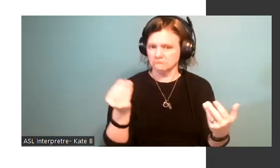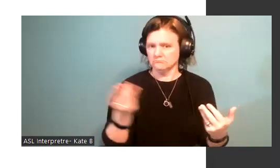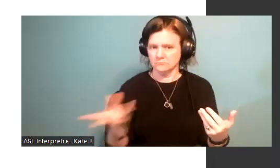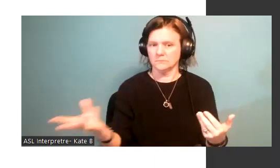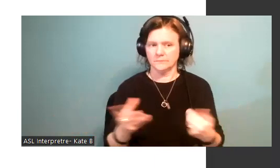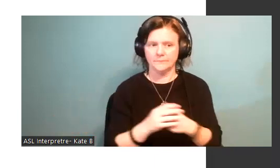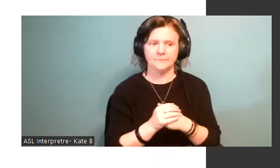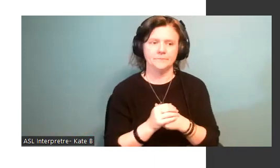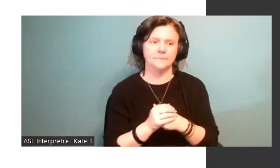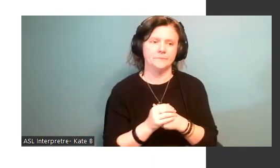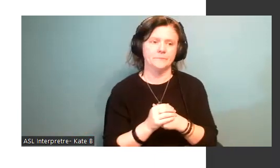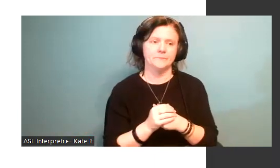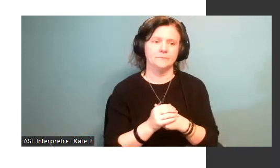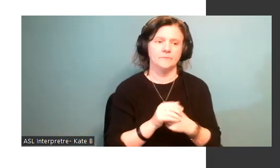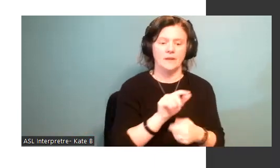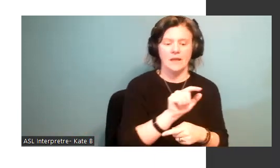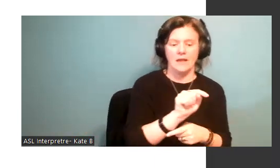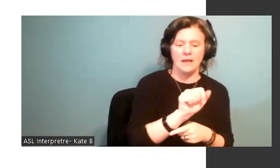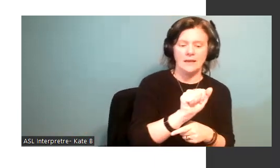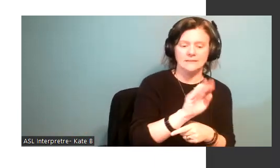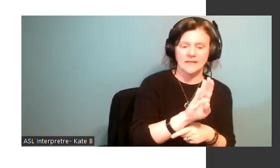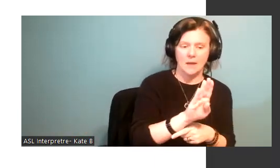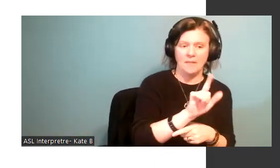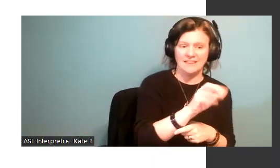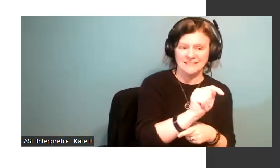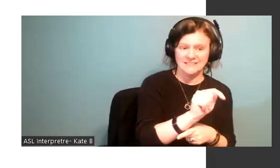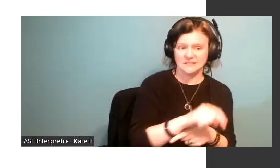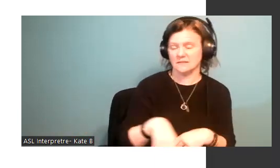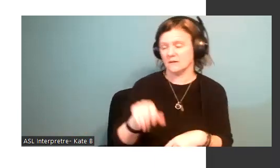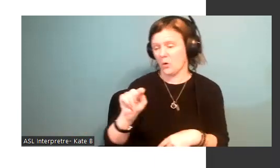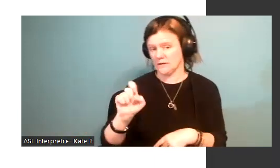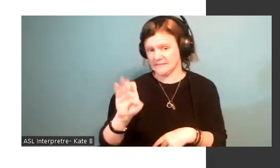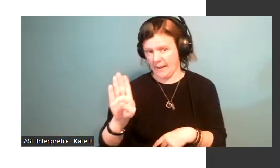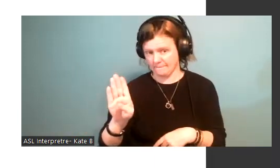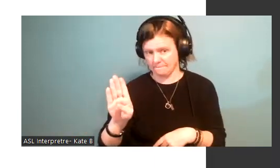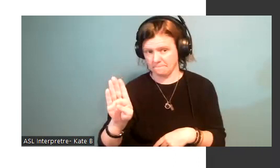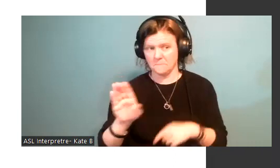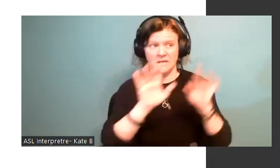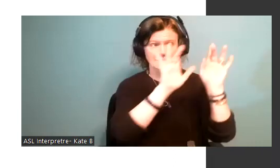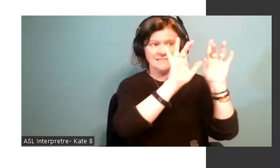asked question site. It can be expanded or collapsed, you can let the person know if the